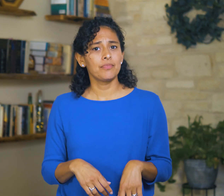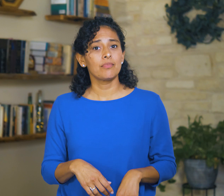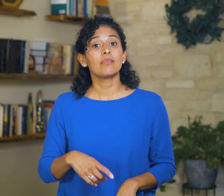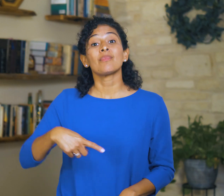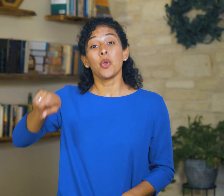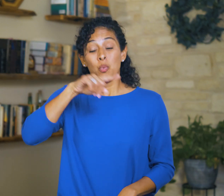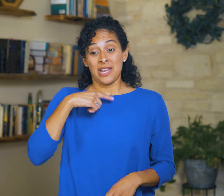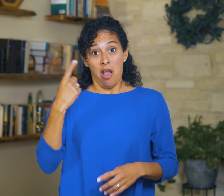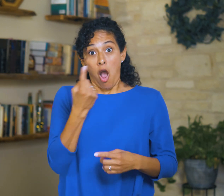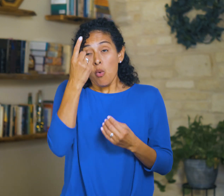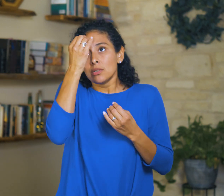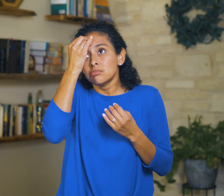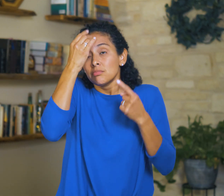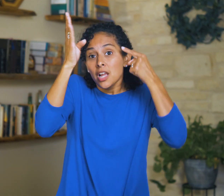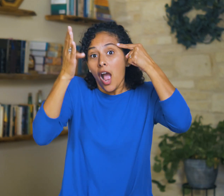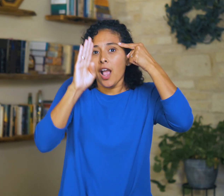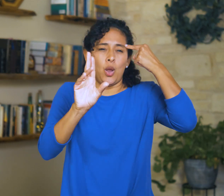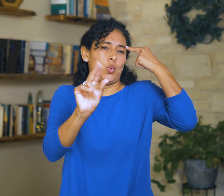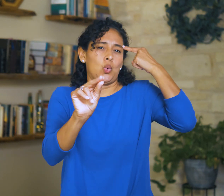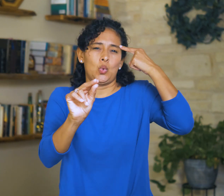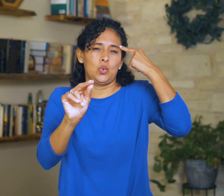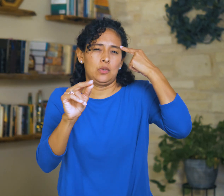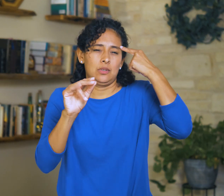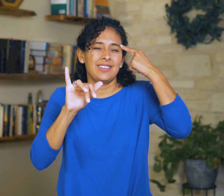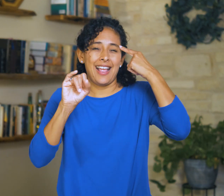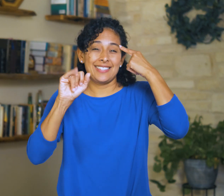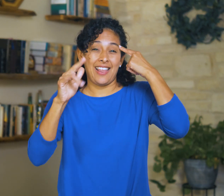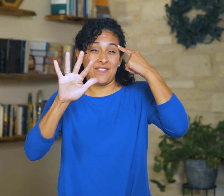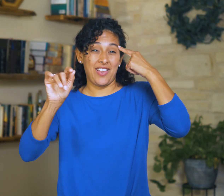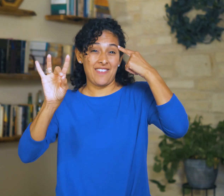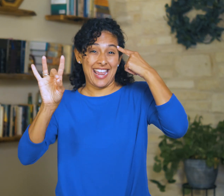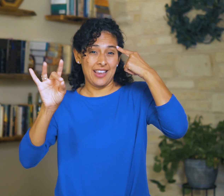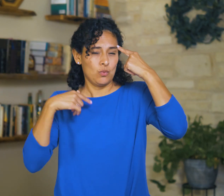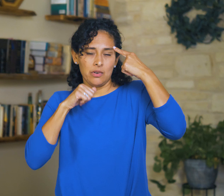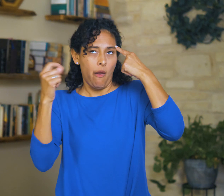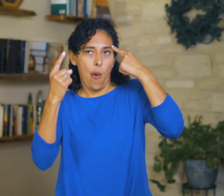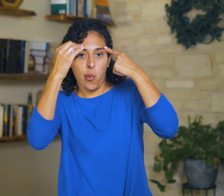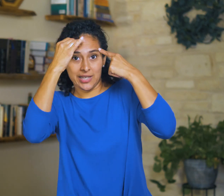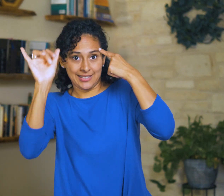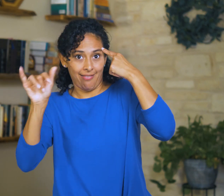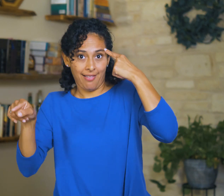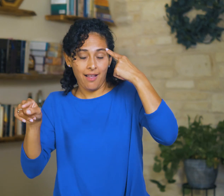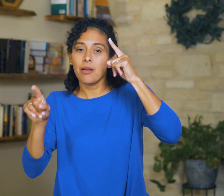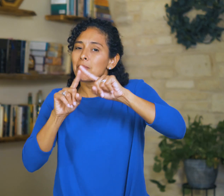While not every thought we think is Him speaking to us (Isaiah 55:8),